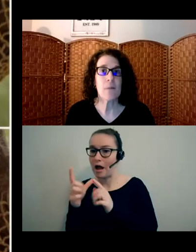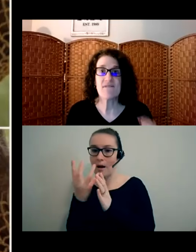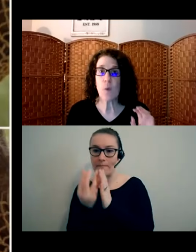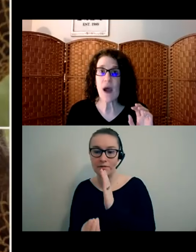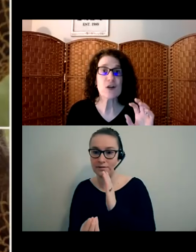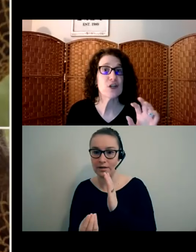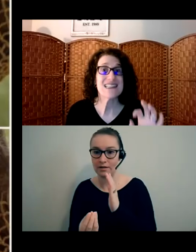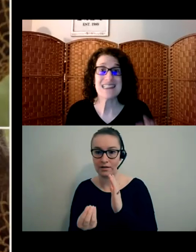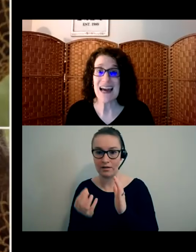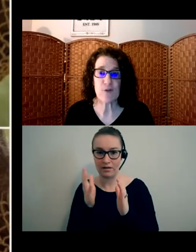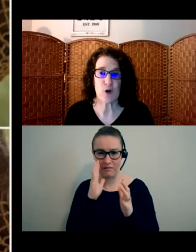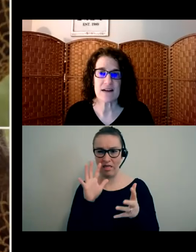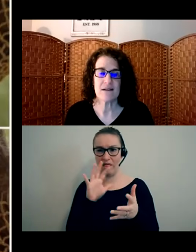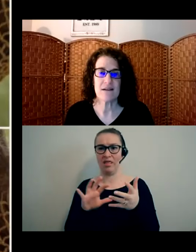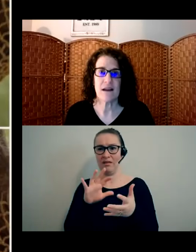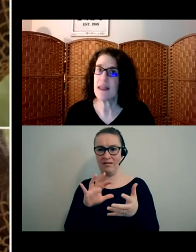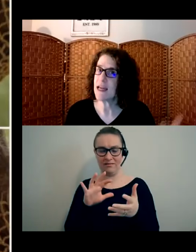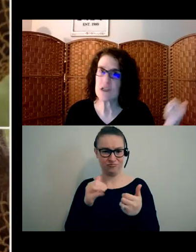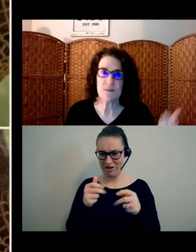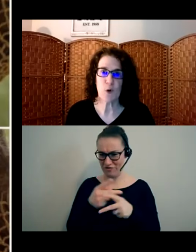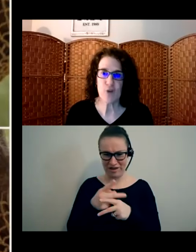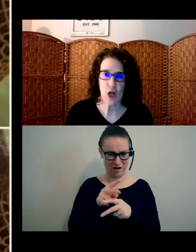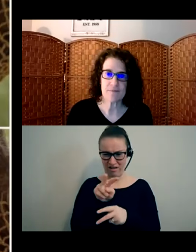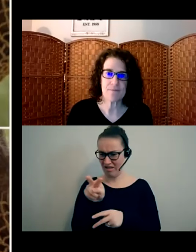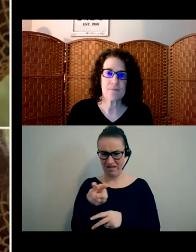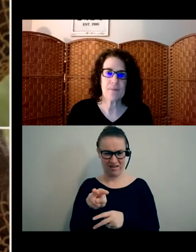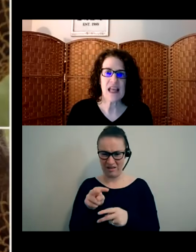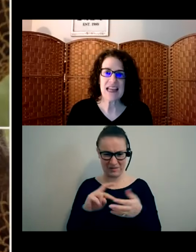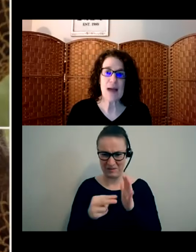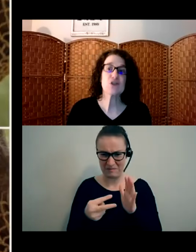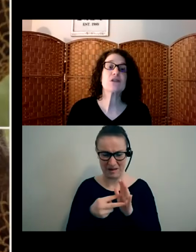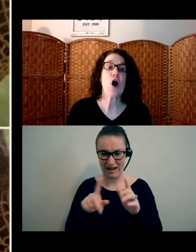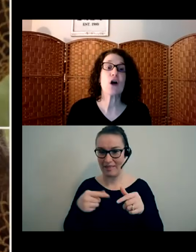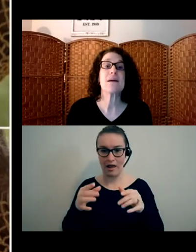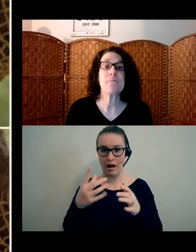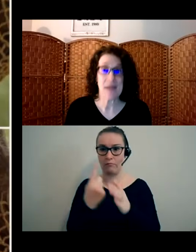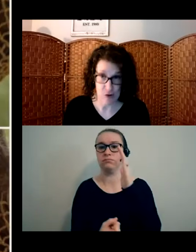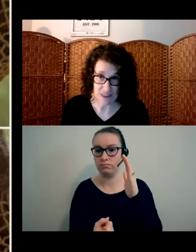Before I could decipher it, the lyrics moved on. Captions are embarrassing.